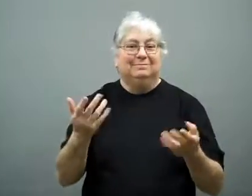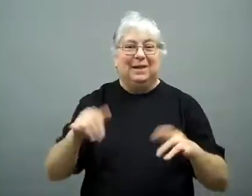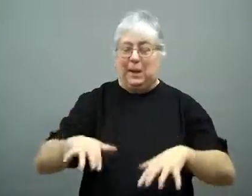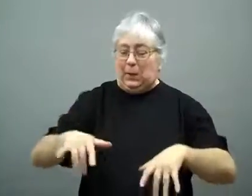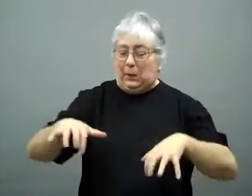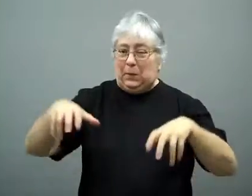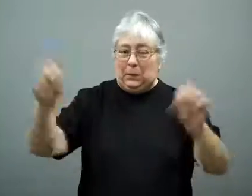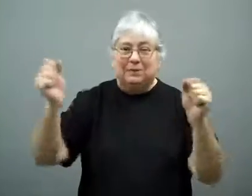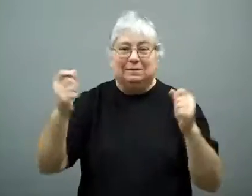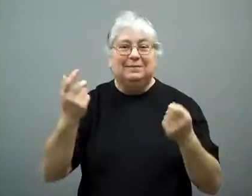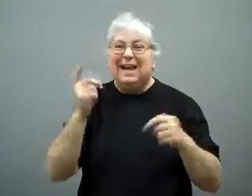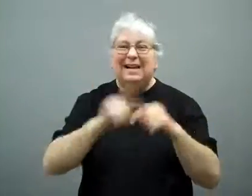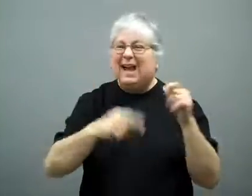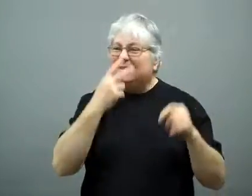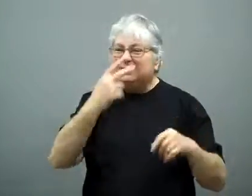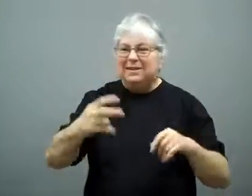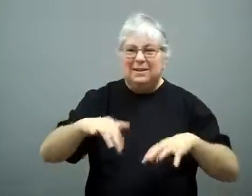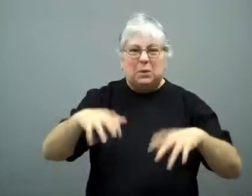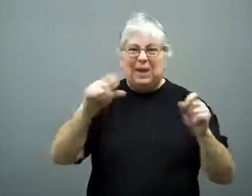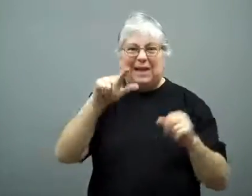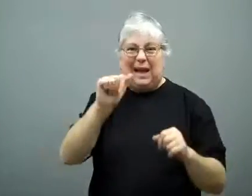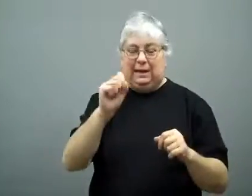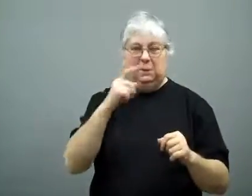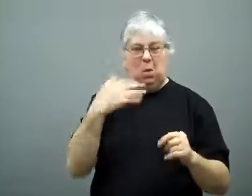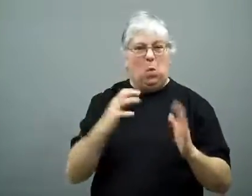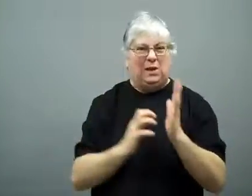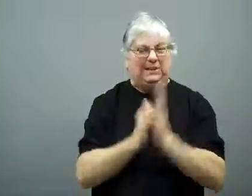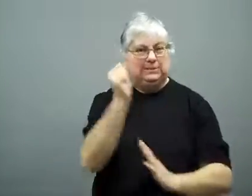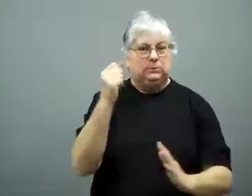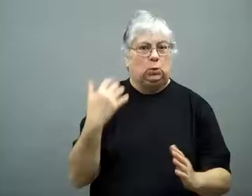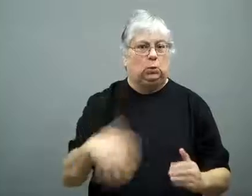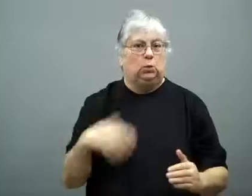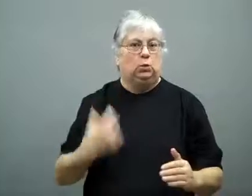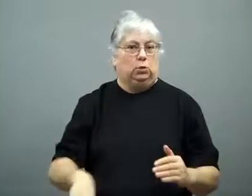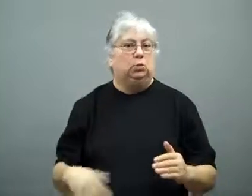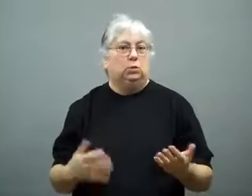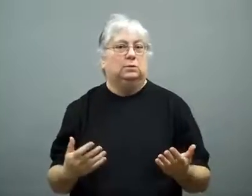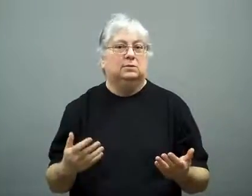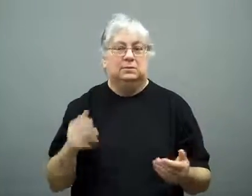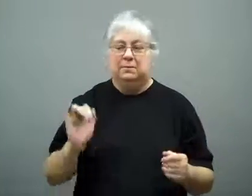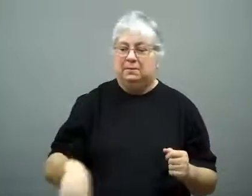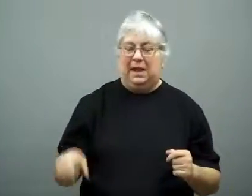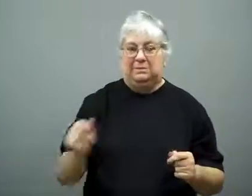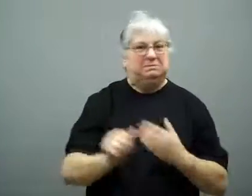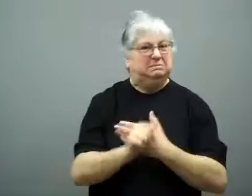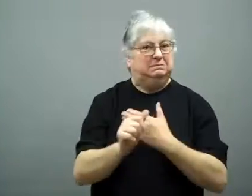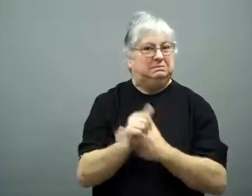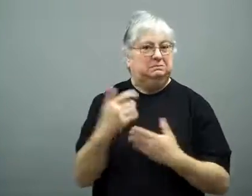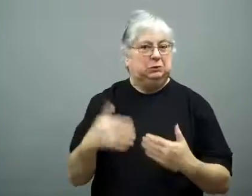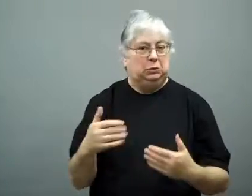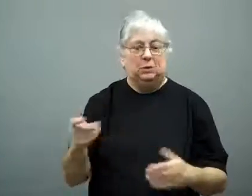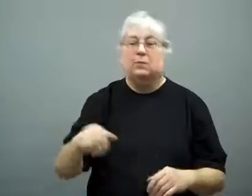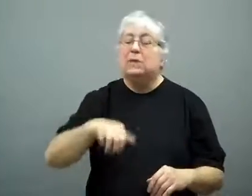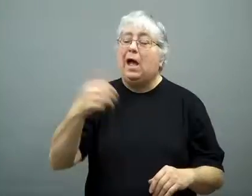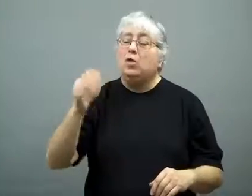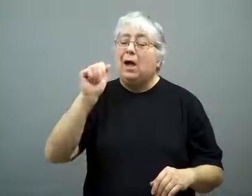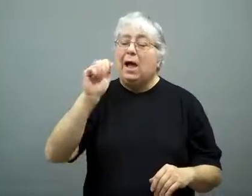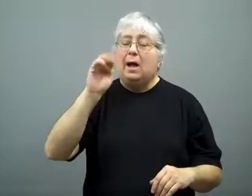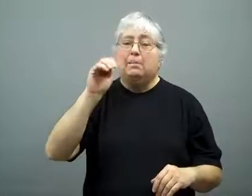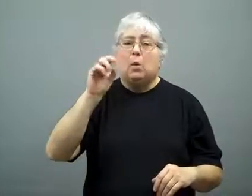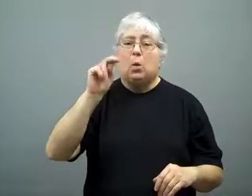It then vaporizes into a colorless corrosive gas. It's dangerous.